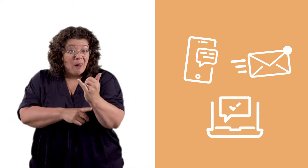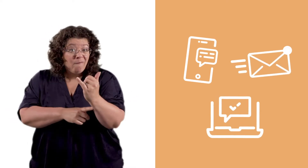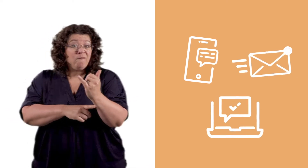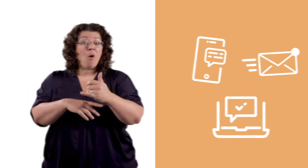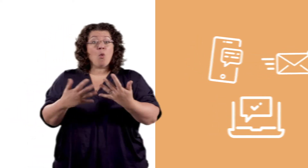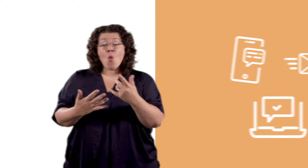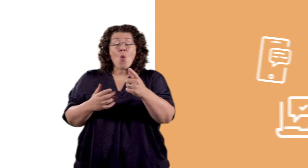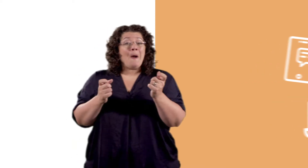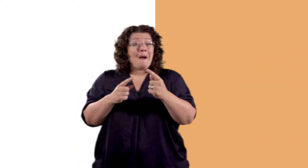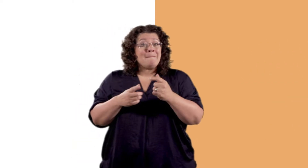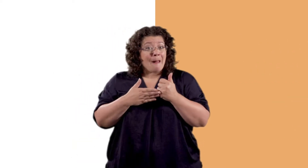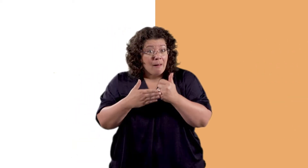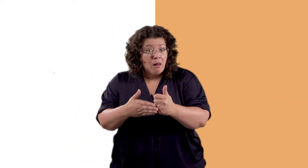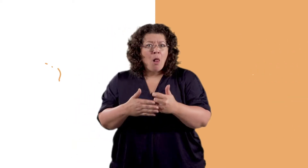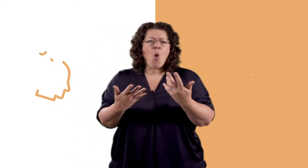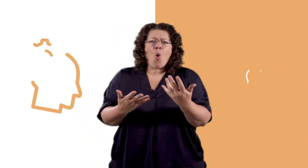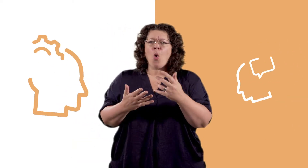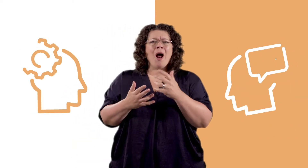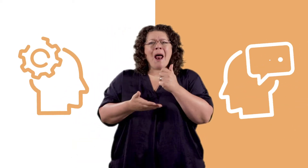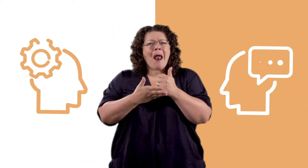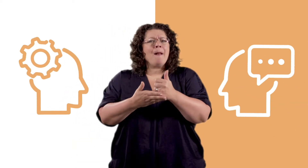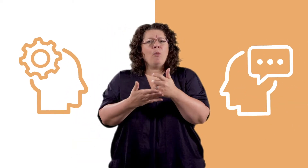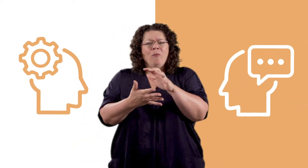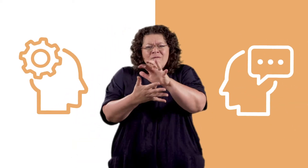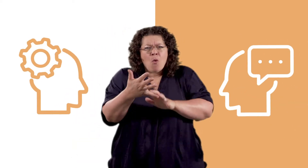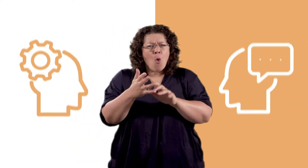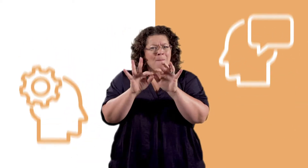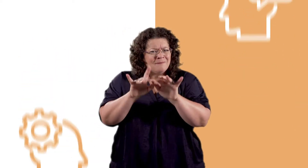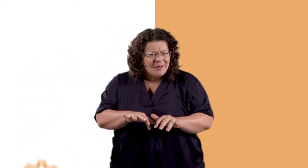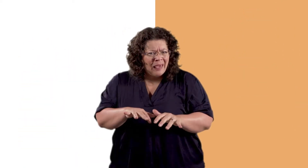and translation of documents, or even one-to-one face-to-face advice.